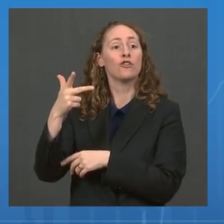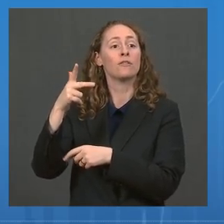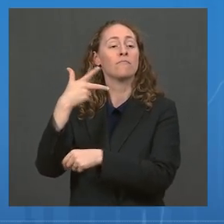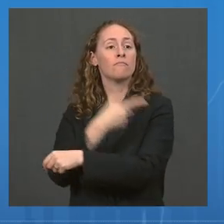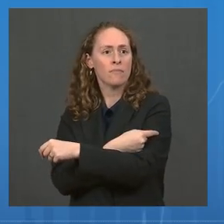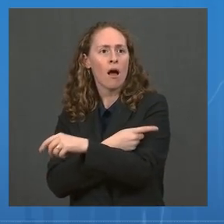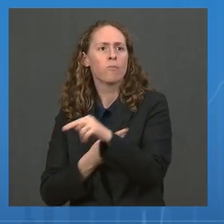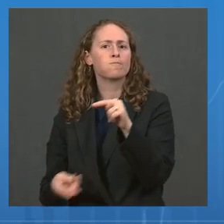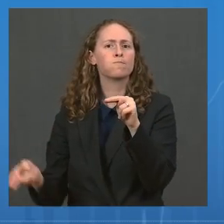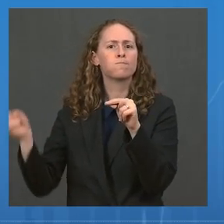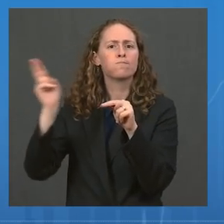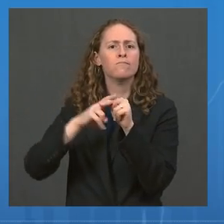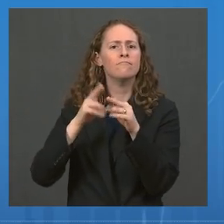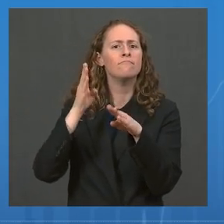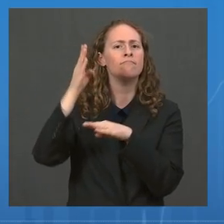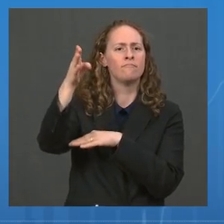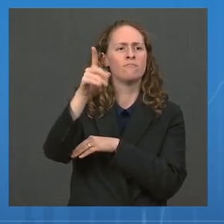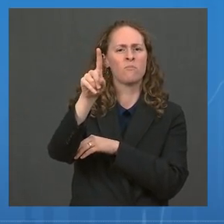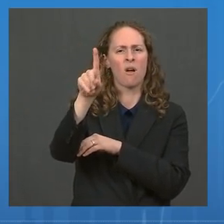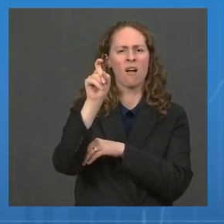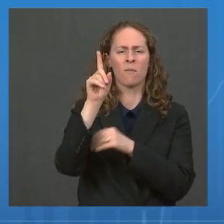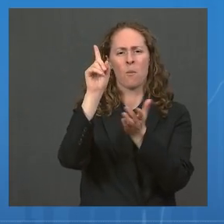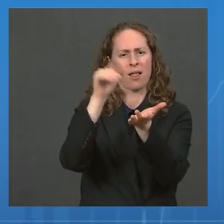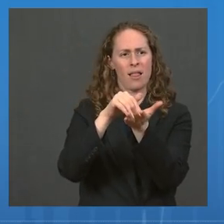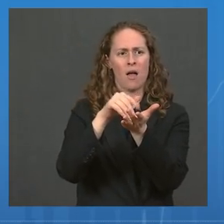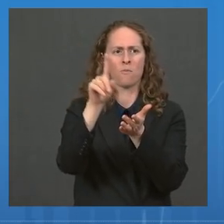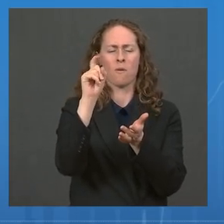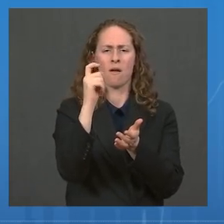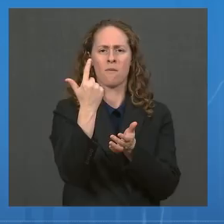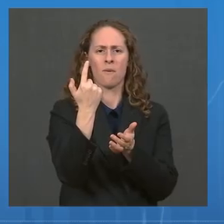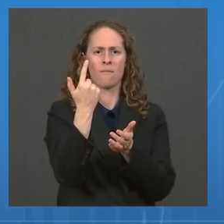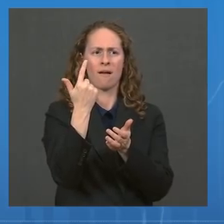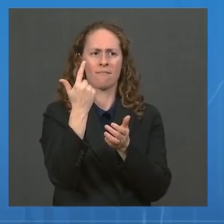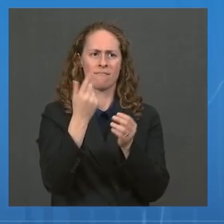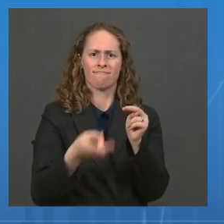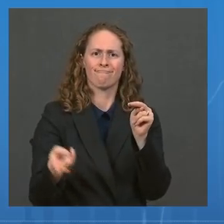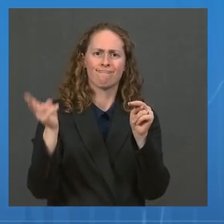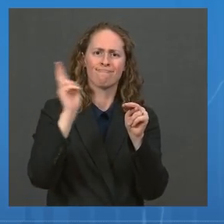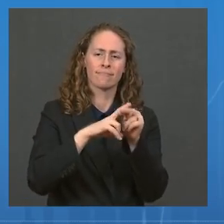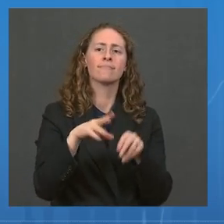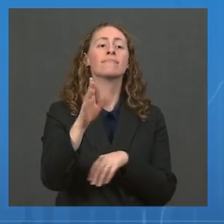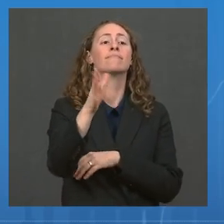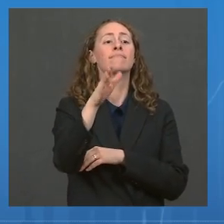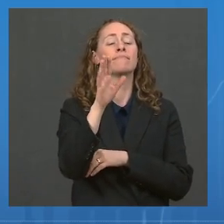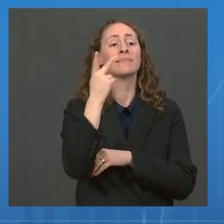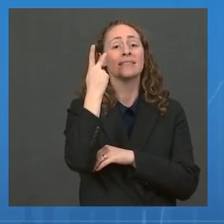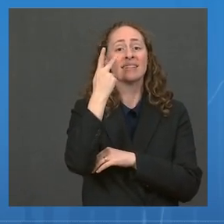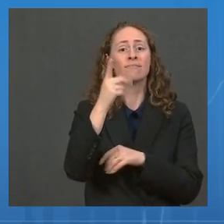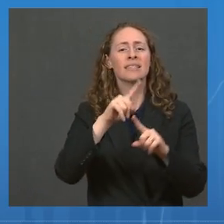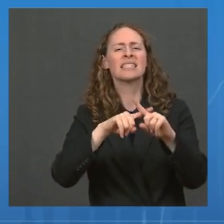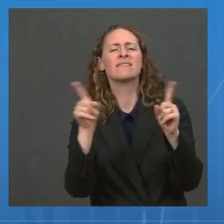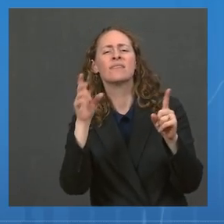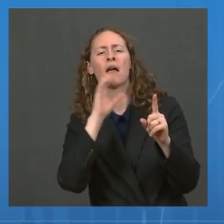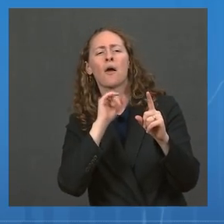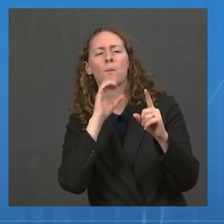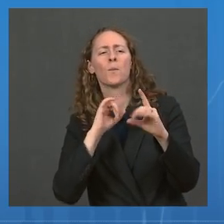If one looks at the 65 to 85, it went from 123 to 1,479.